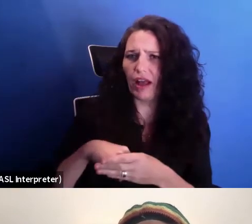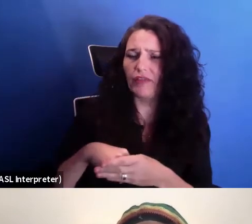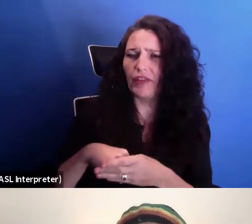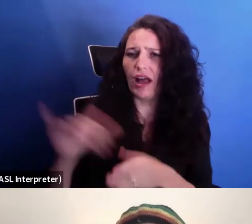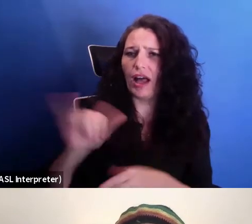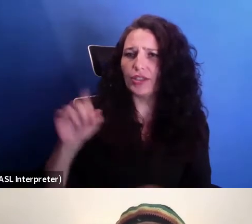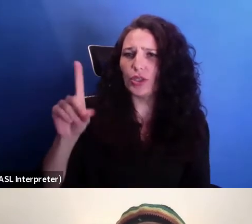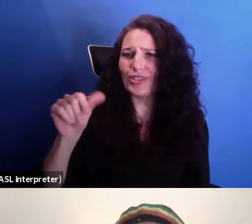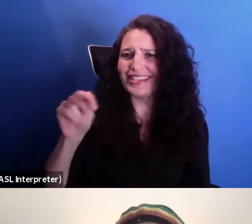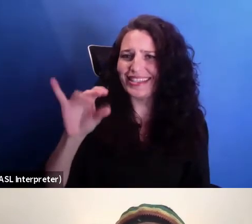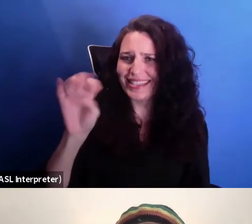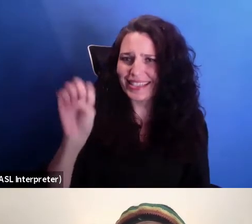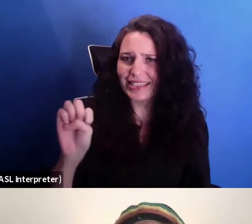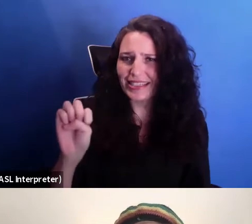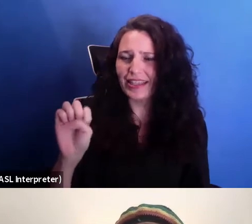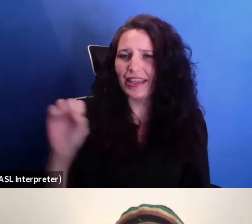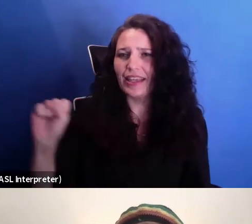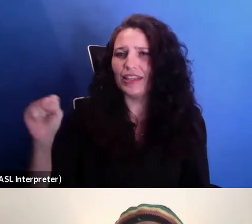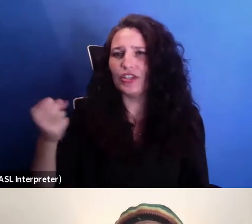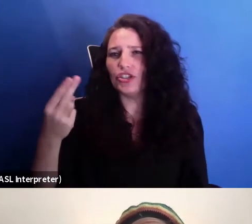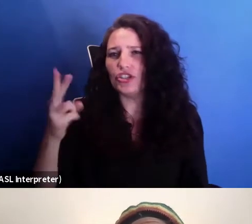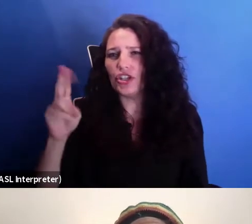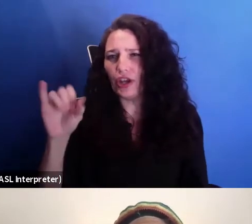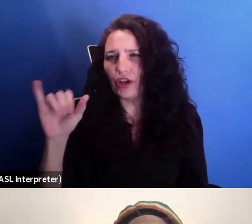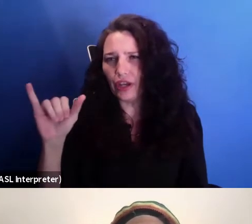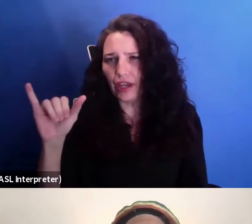so that I could talk to her to keep me true